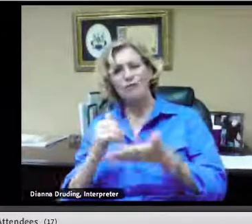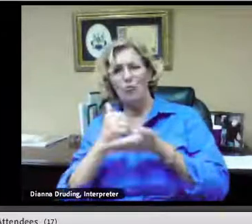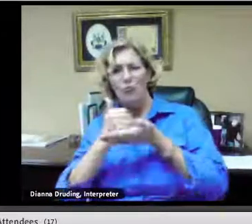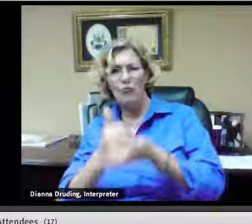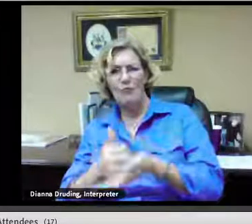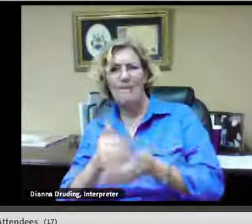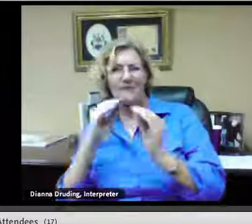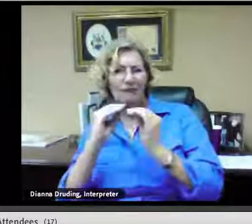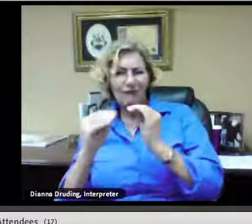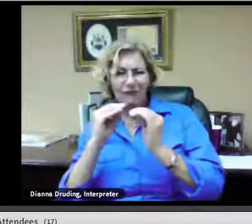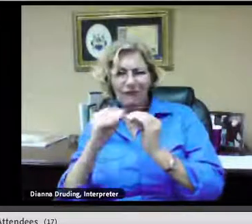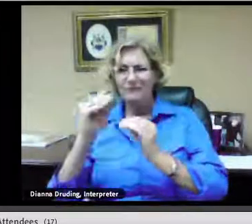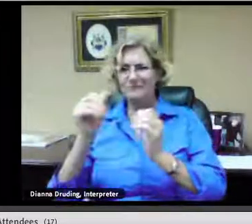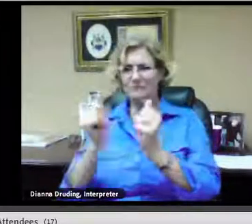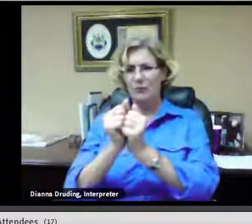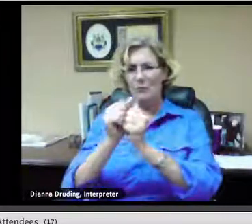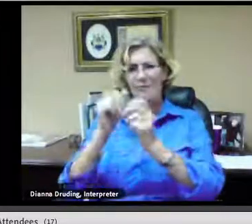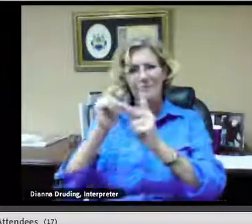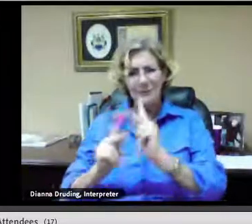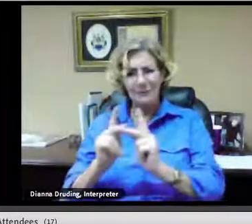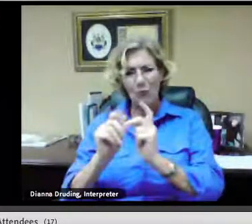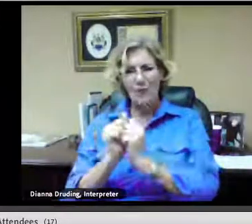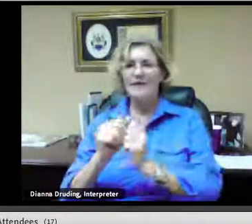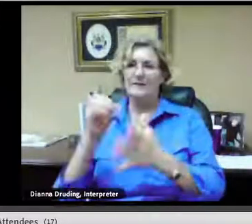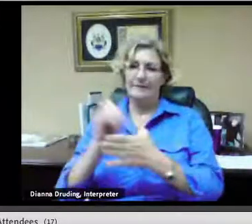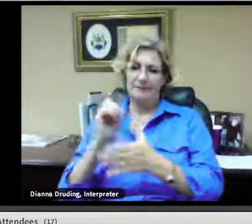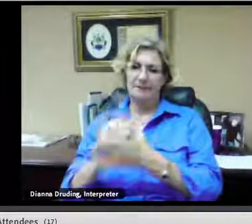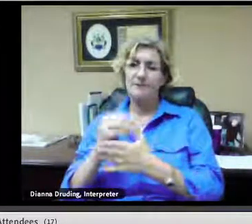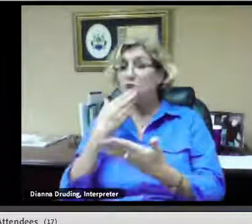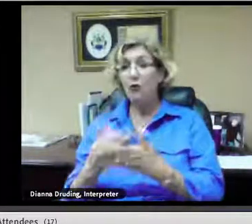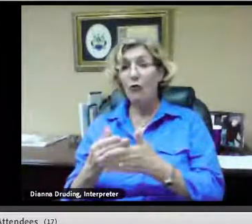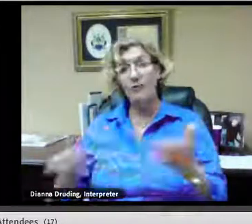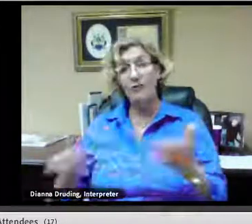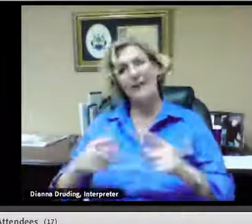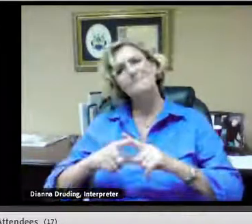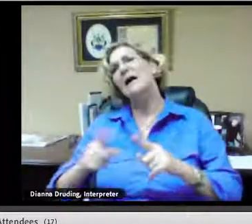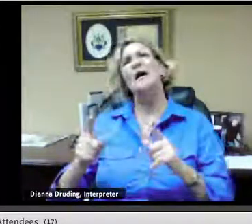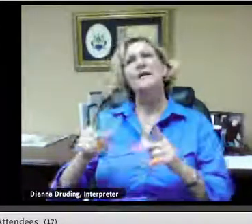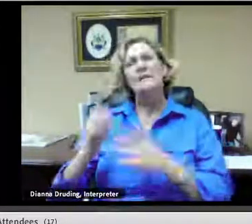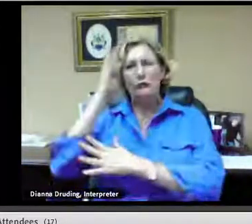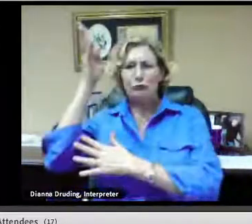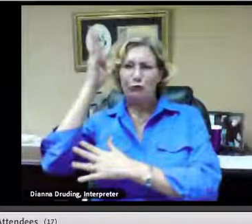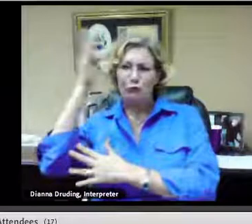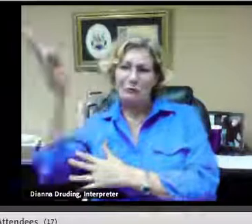But it also creates kind of a dichotomy. It's putting a person with a disability